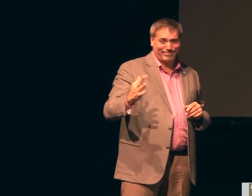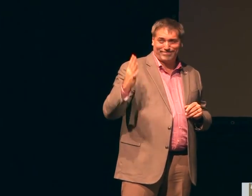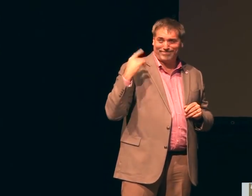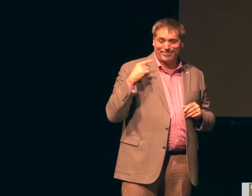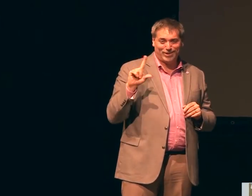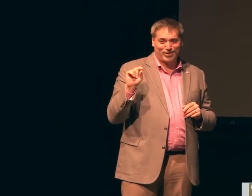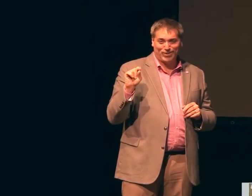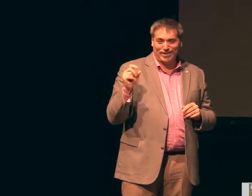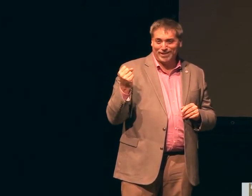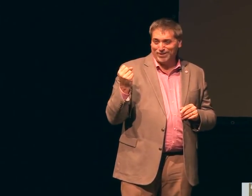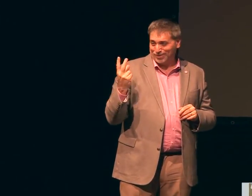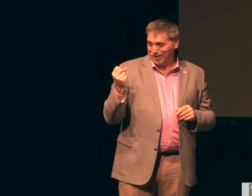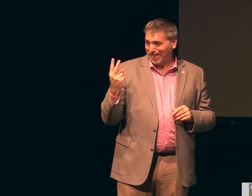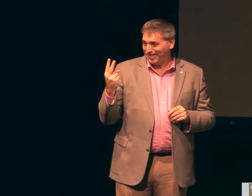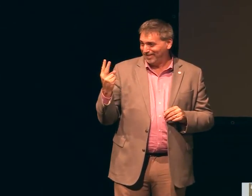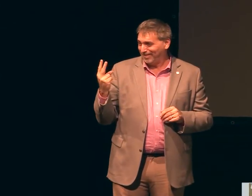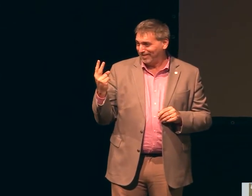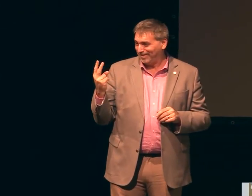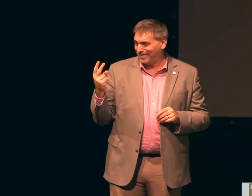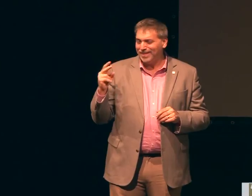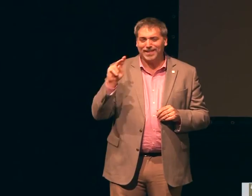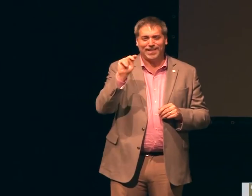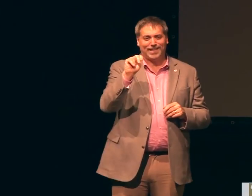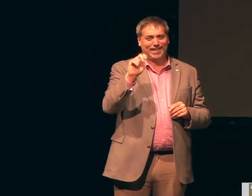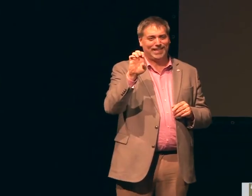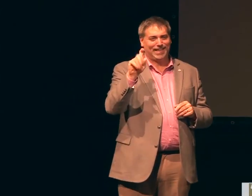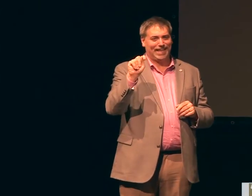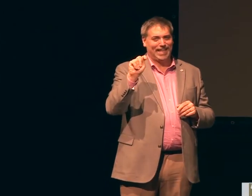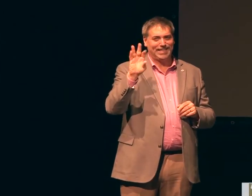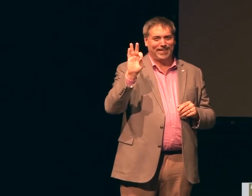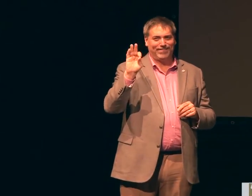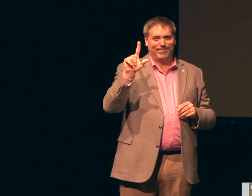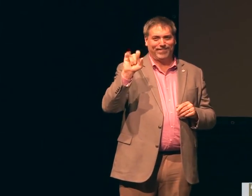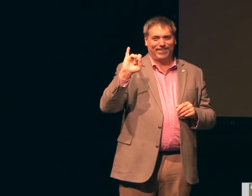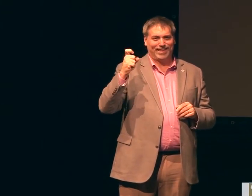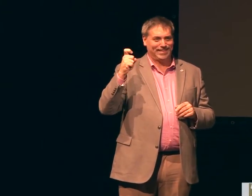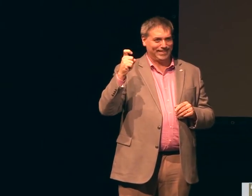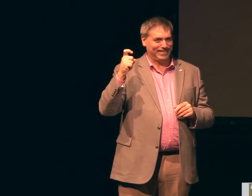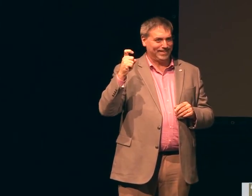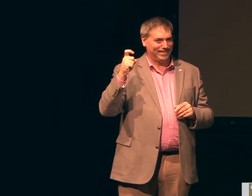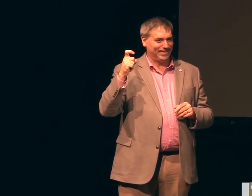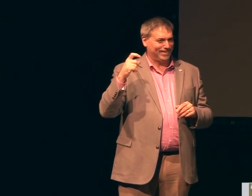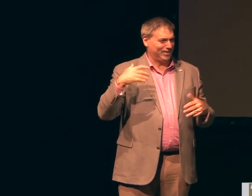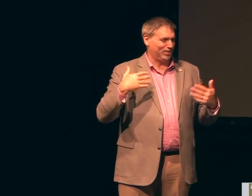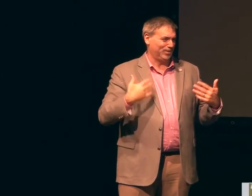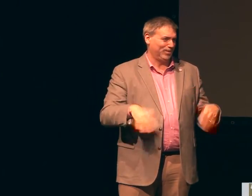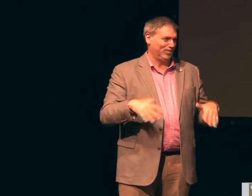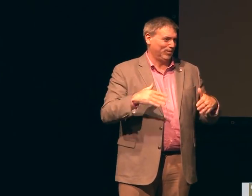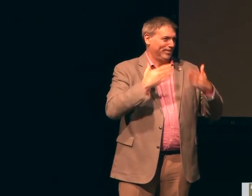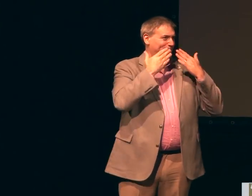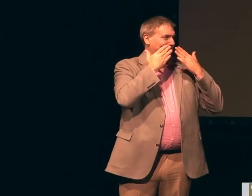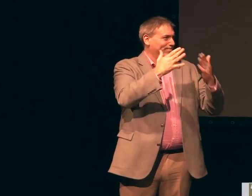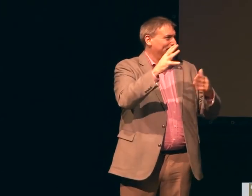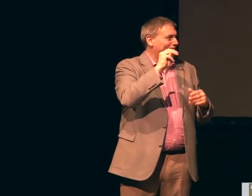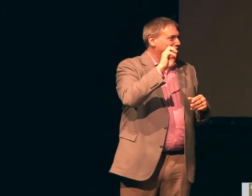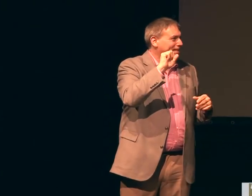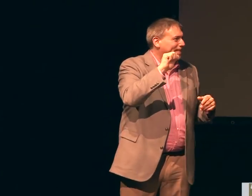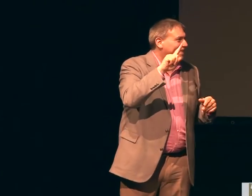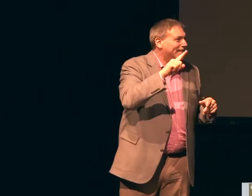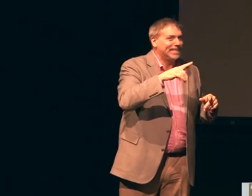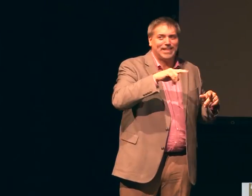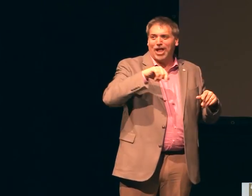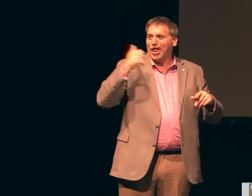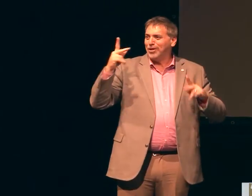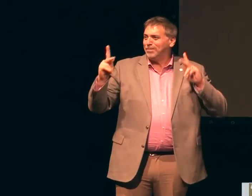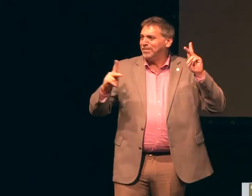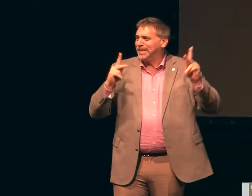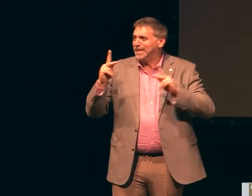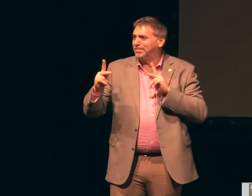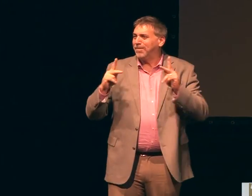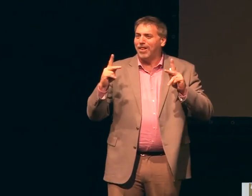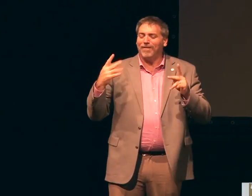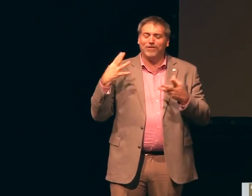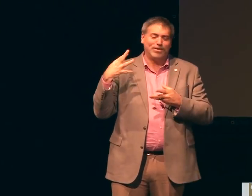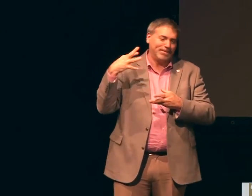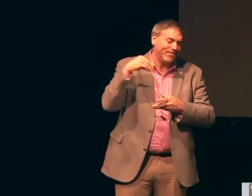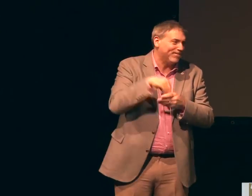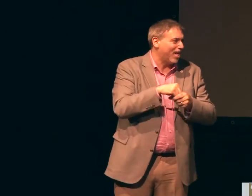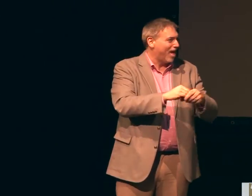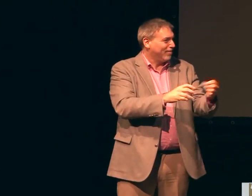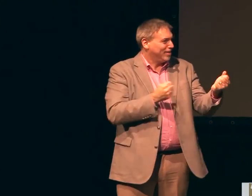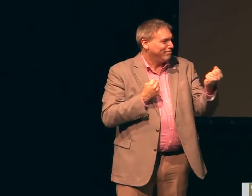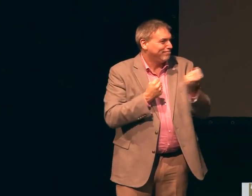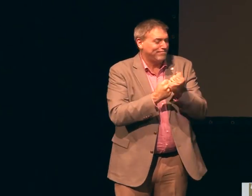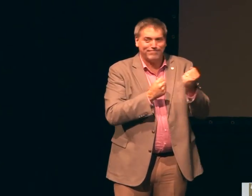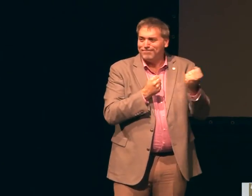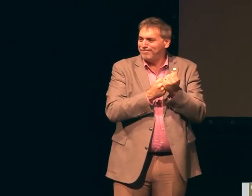the state of Massachusetts. In the year 2012, netflix, we were very grateful to, MSAD and